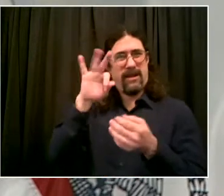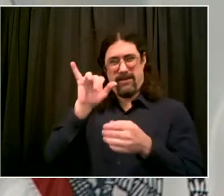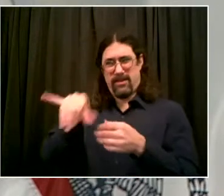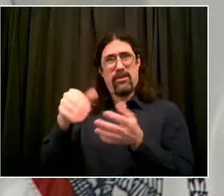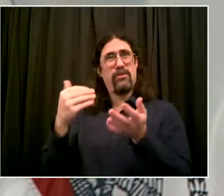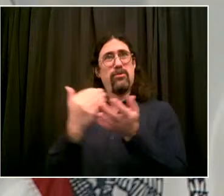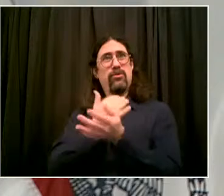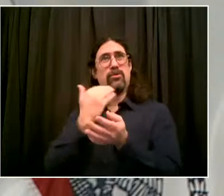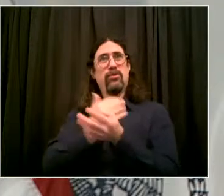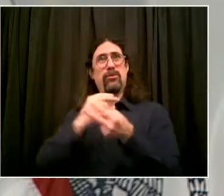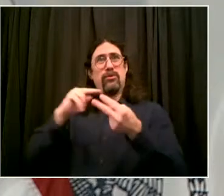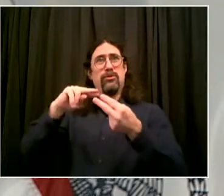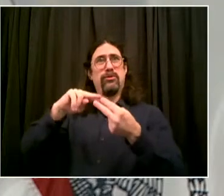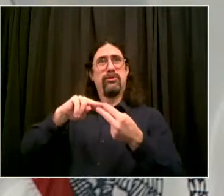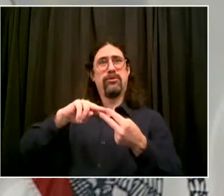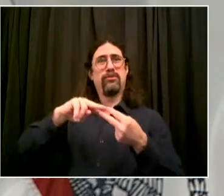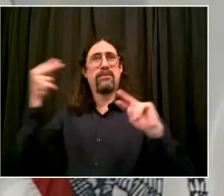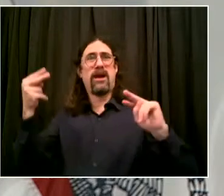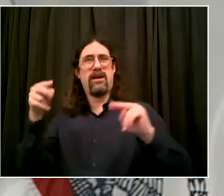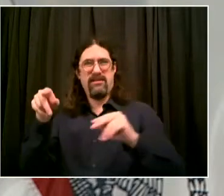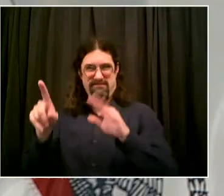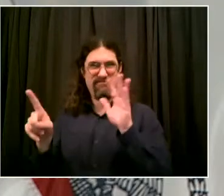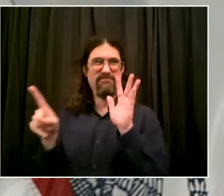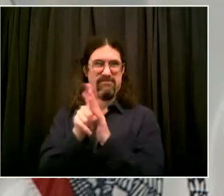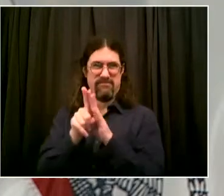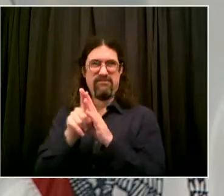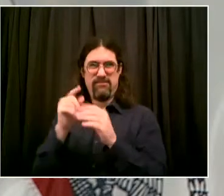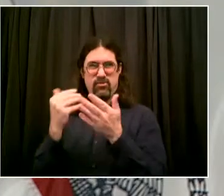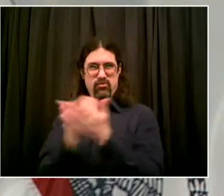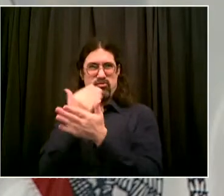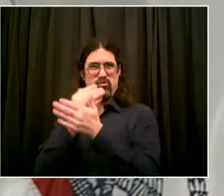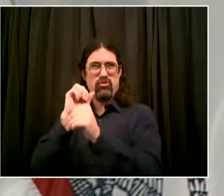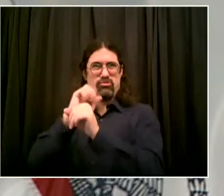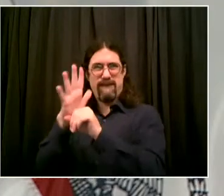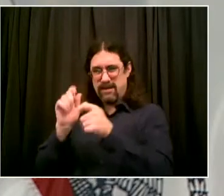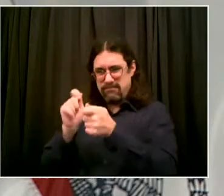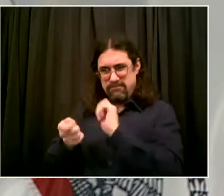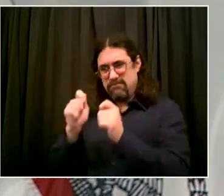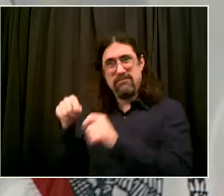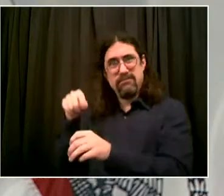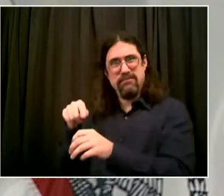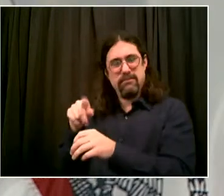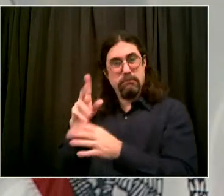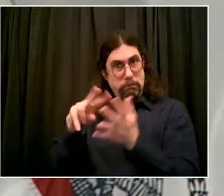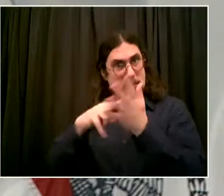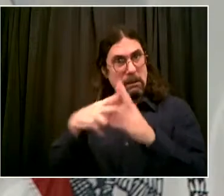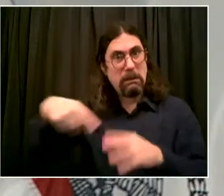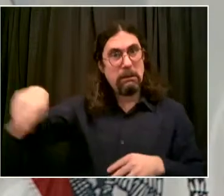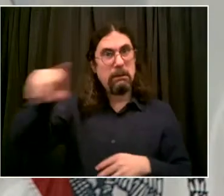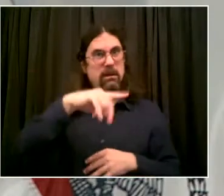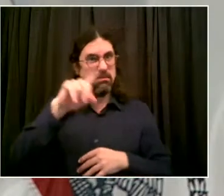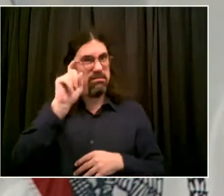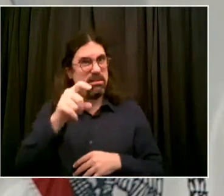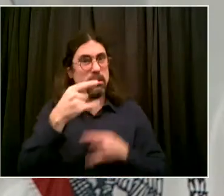MASK OR BETTER MASK UP, WHAT ARE YOUR HEALTH EXPERTS THOUGHTS ON THAT? IS THAT ADDSVIABLE,